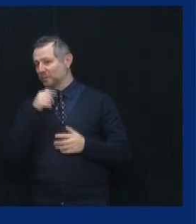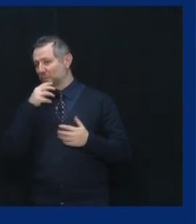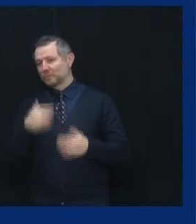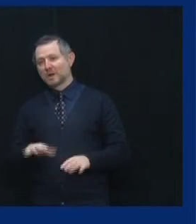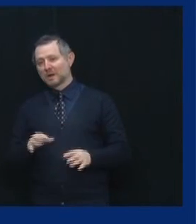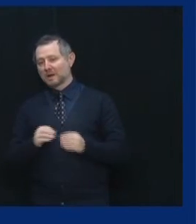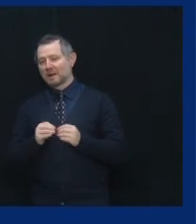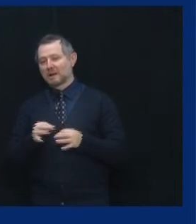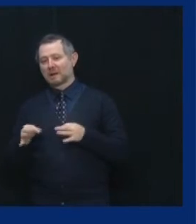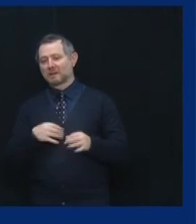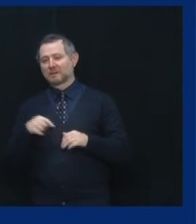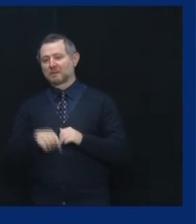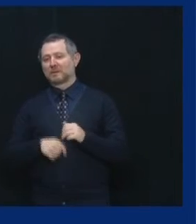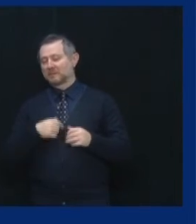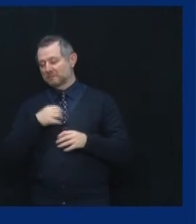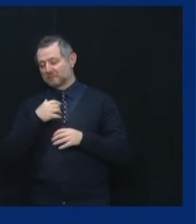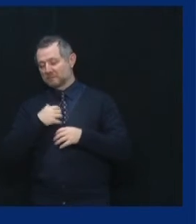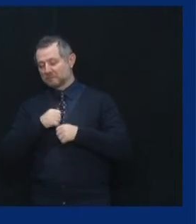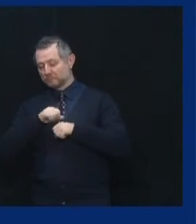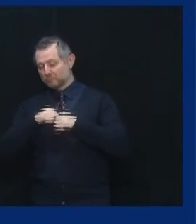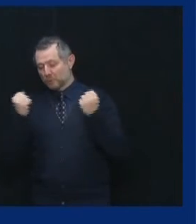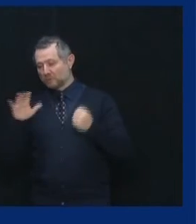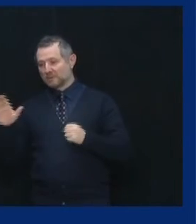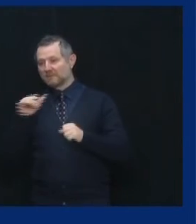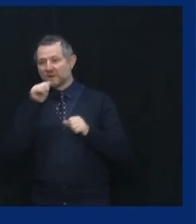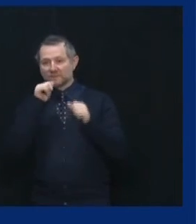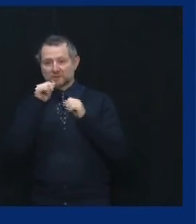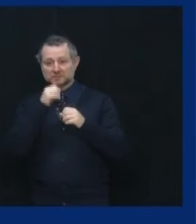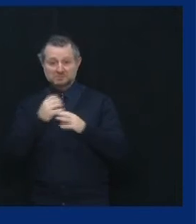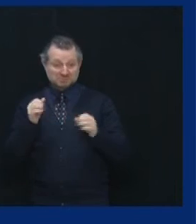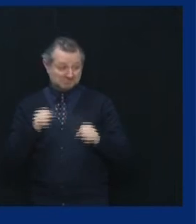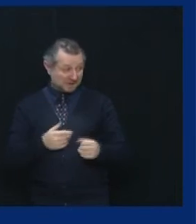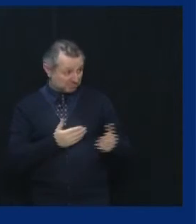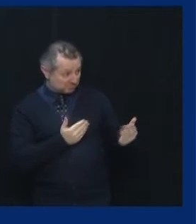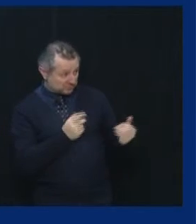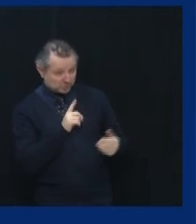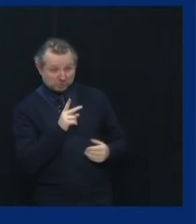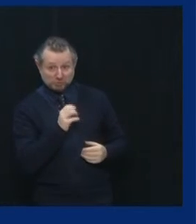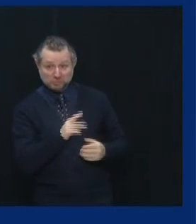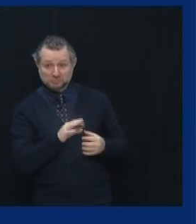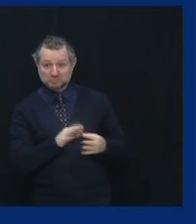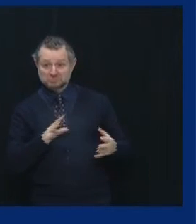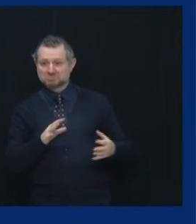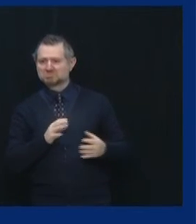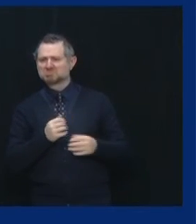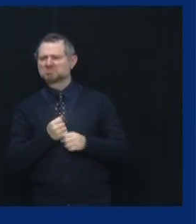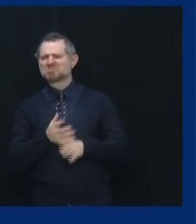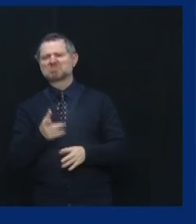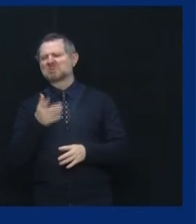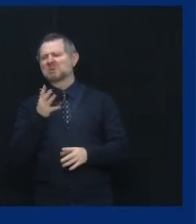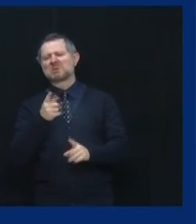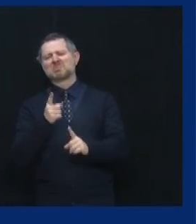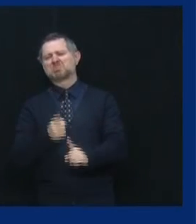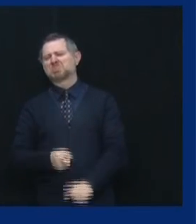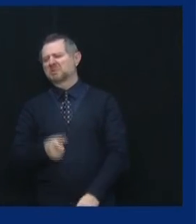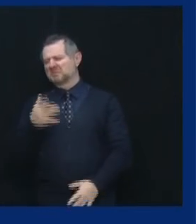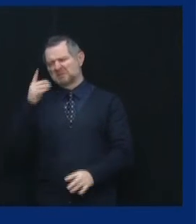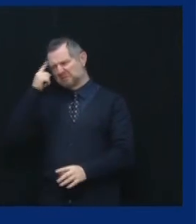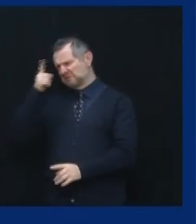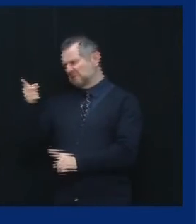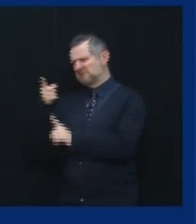AND WAS INFECTED.